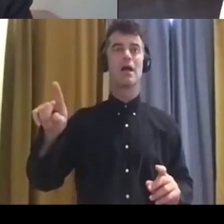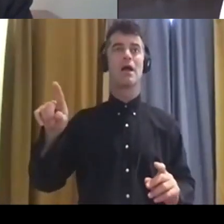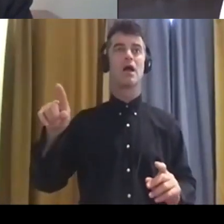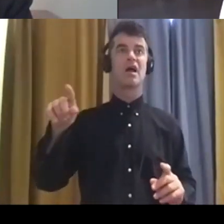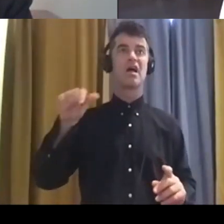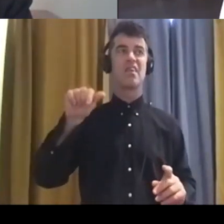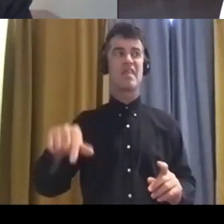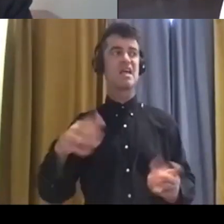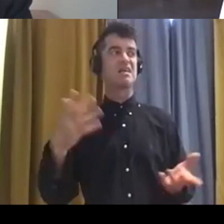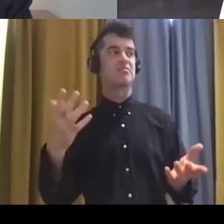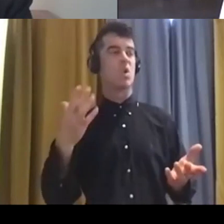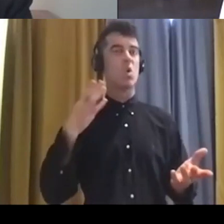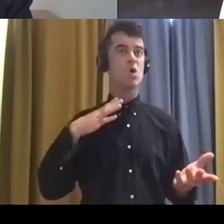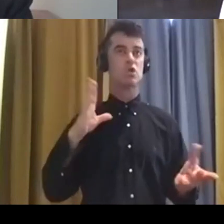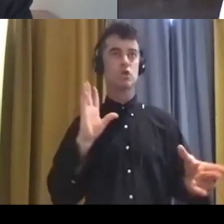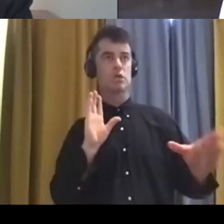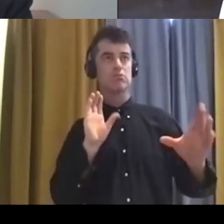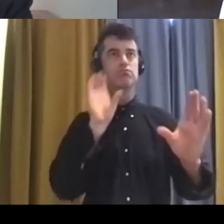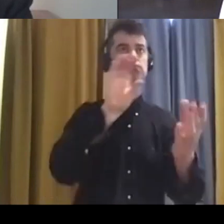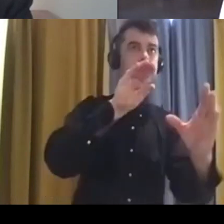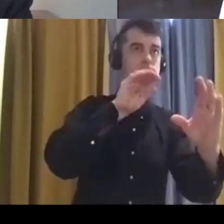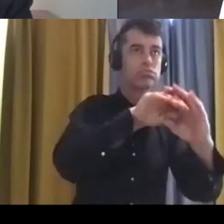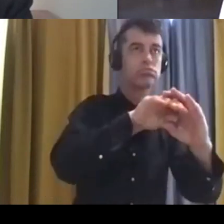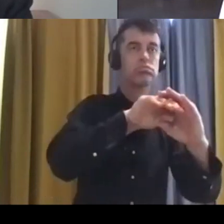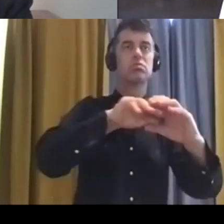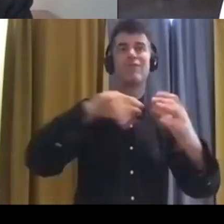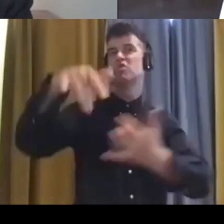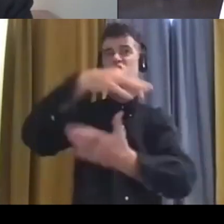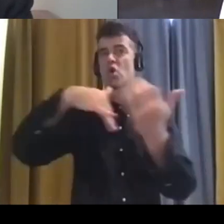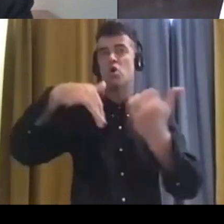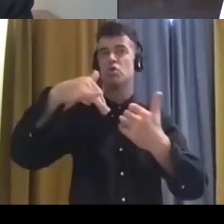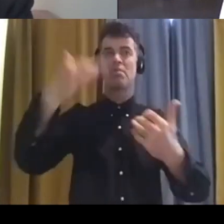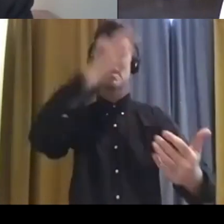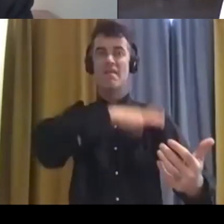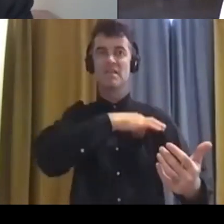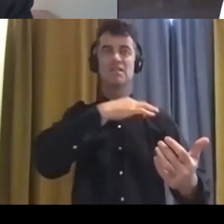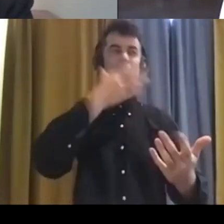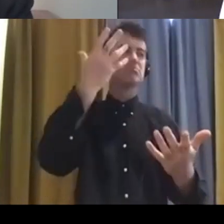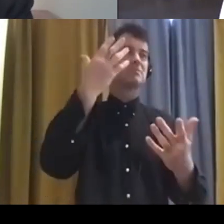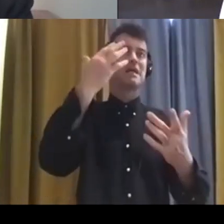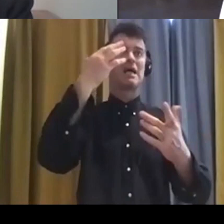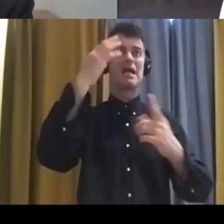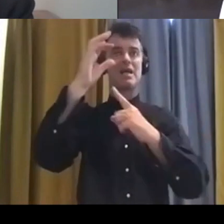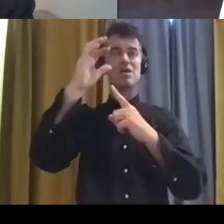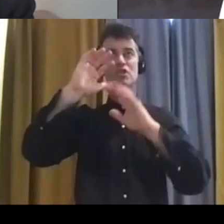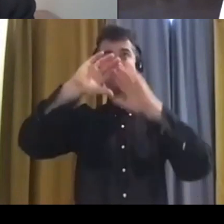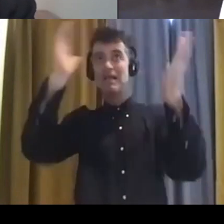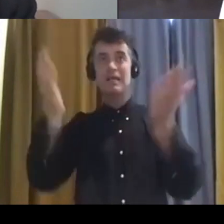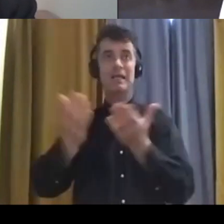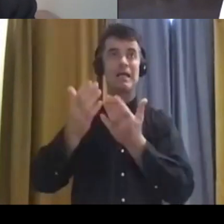to do social good and you know address environmental issues as well to think about things differently